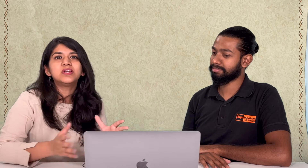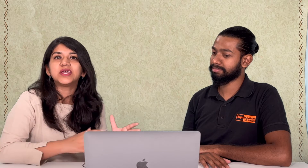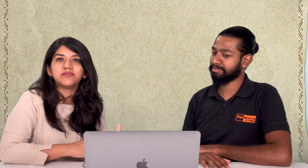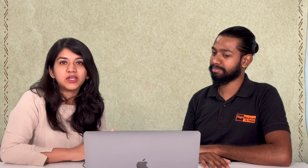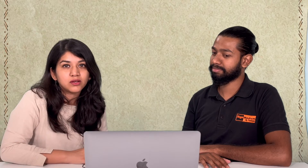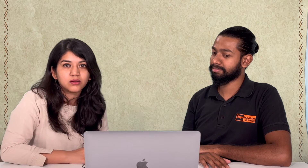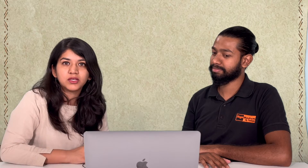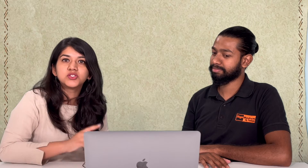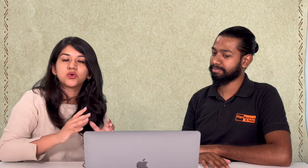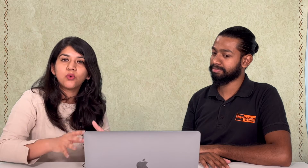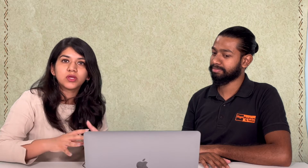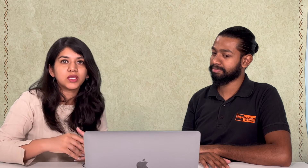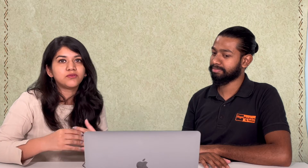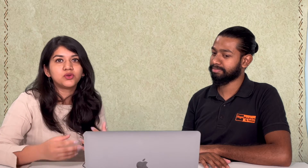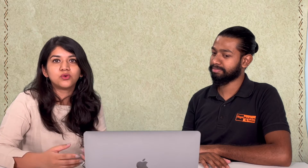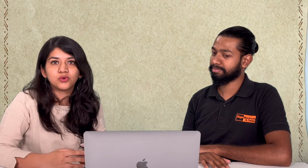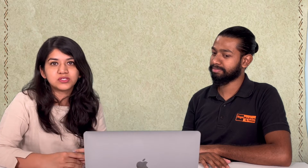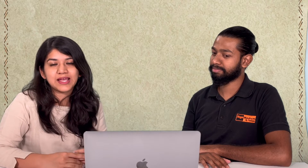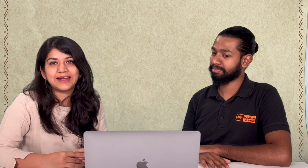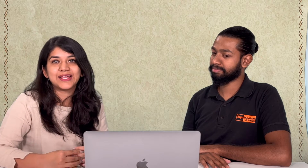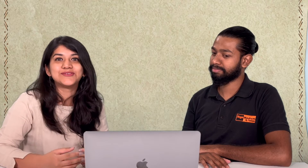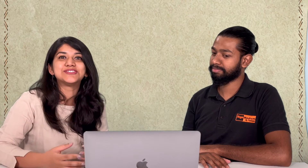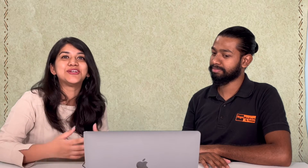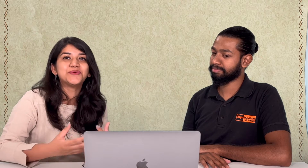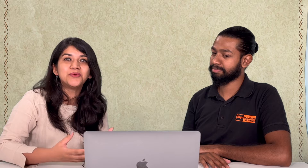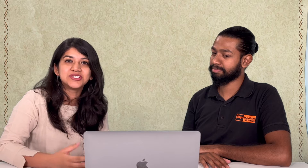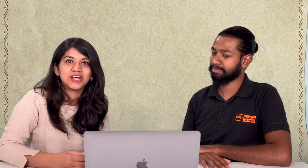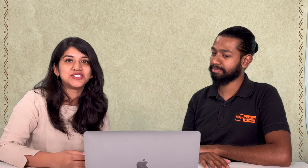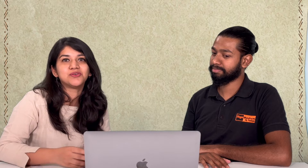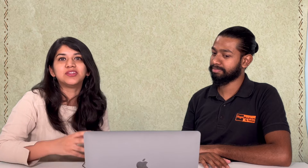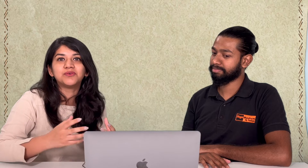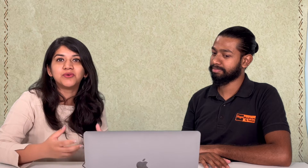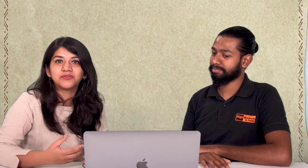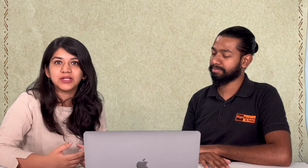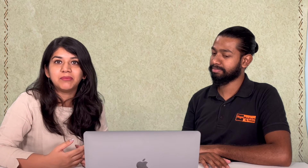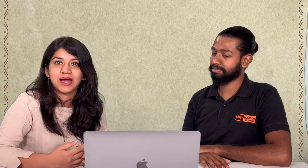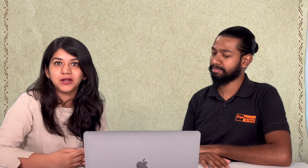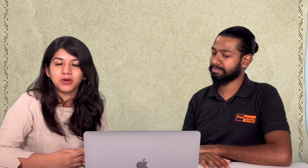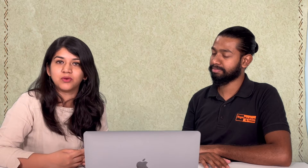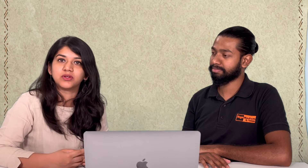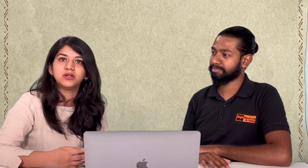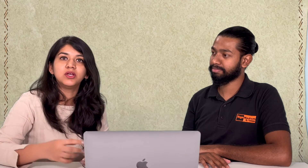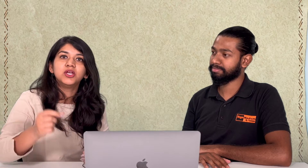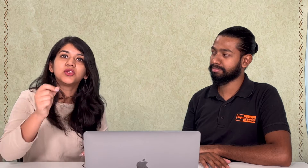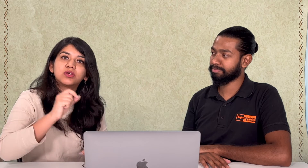Don't evade, it's okay if you don't know sign language they won't judge you or they won't feel bad about it.